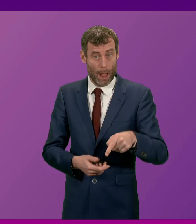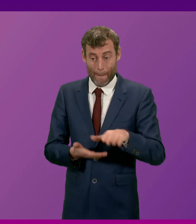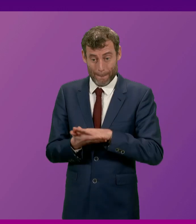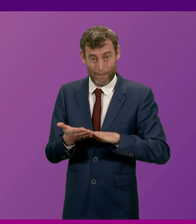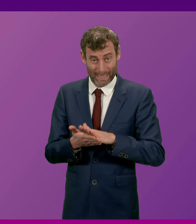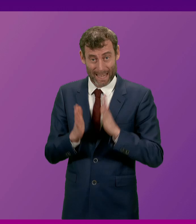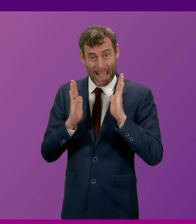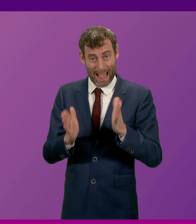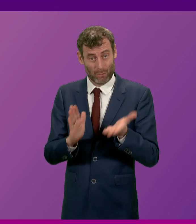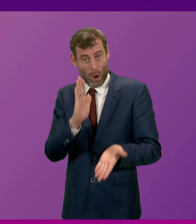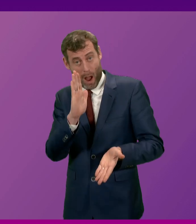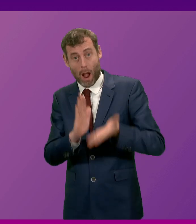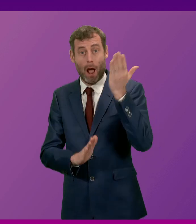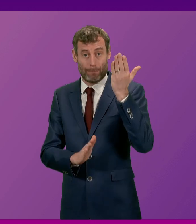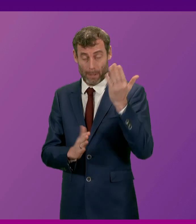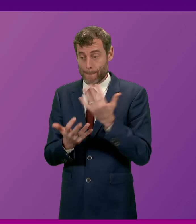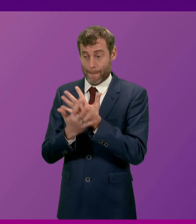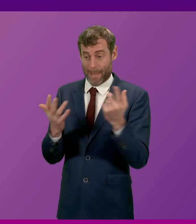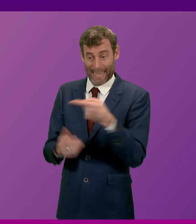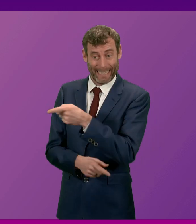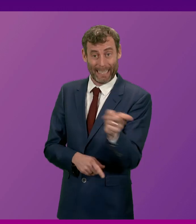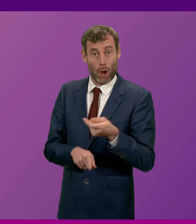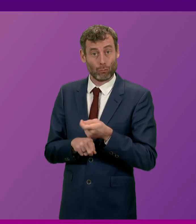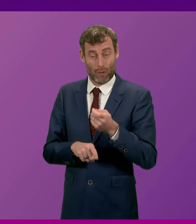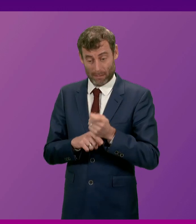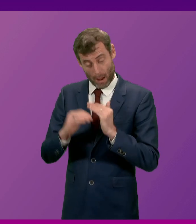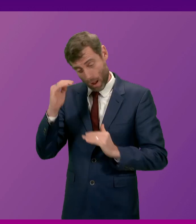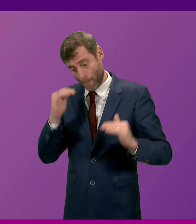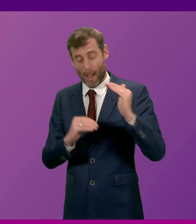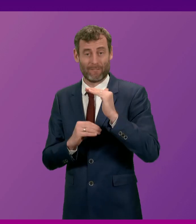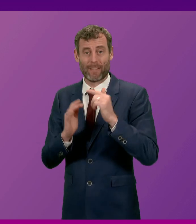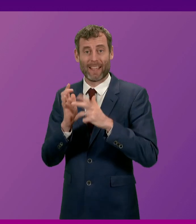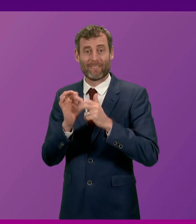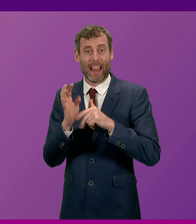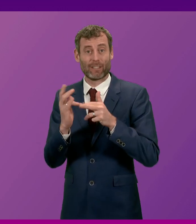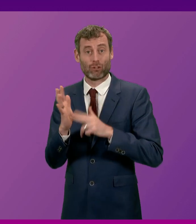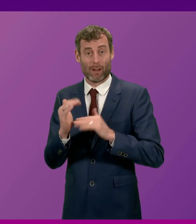rent rises for hundreds of thousands of renters, thus not tackling unaffordable rents.